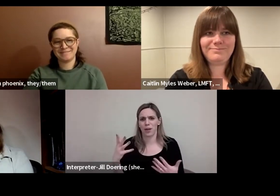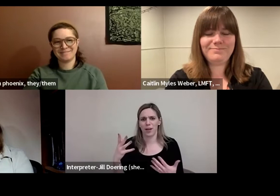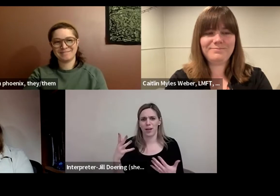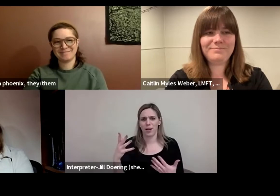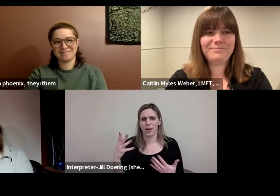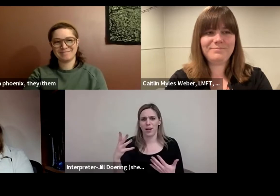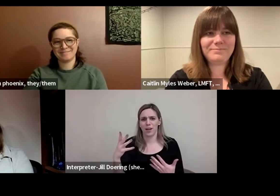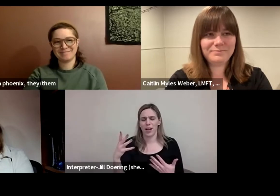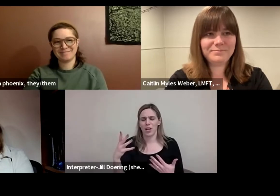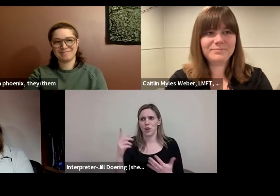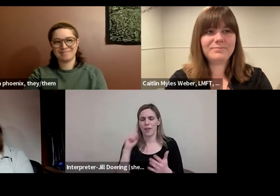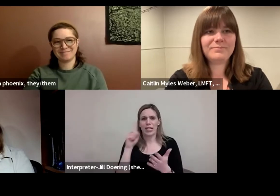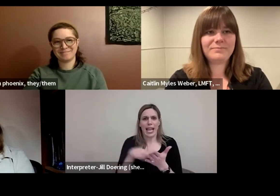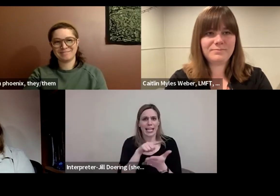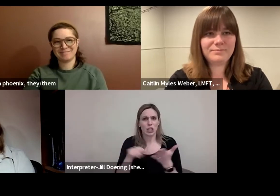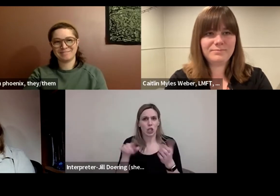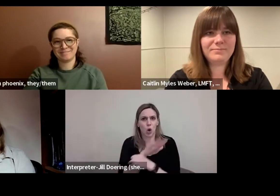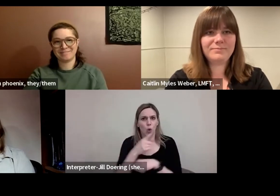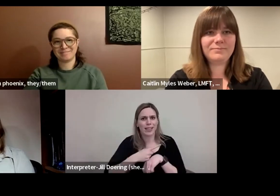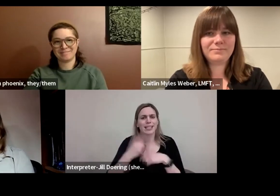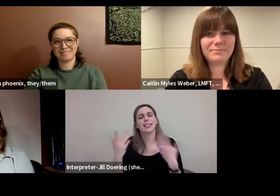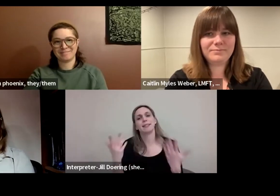because of it. It just goes that way sometimes.